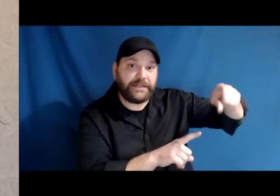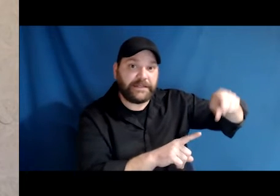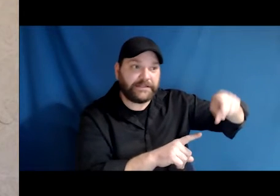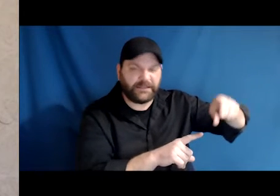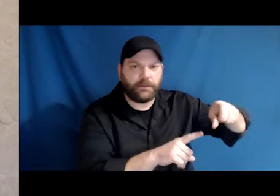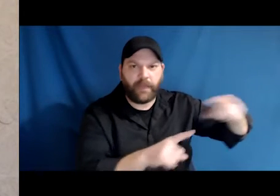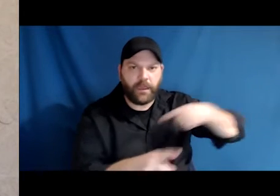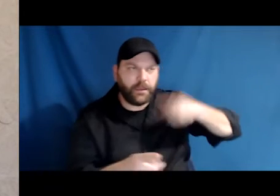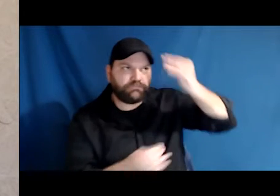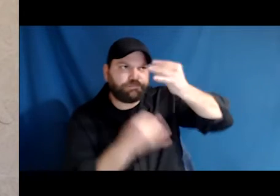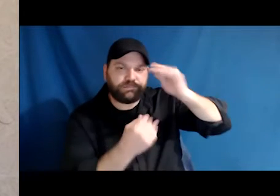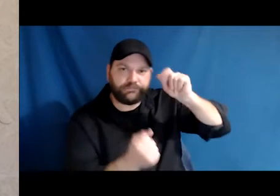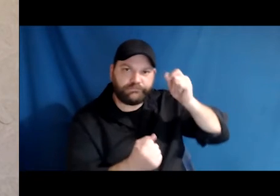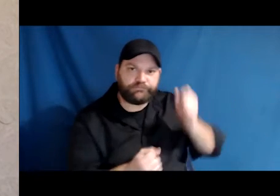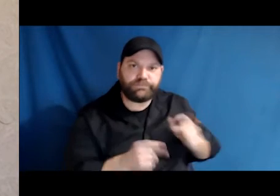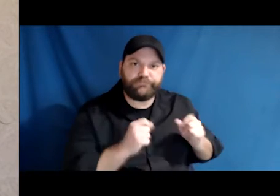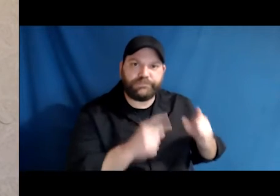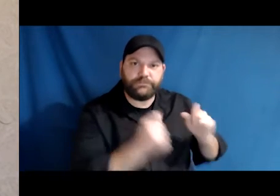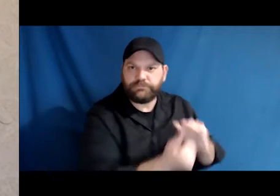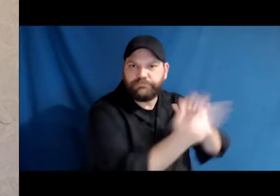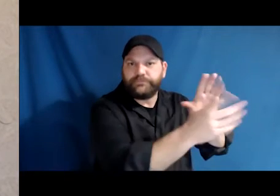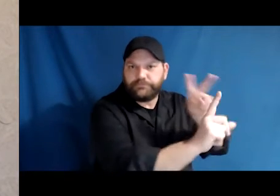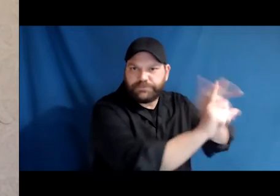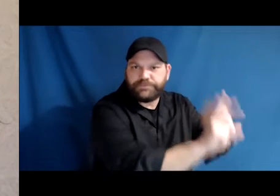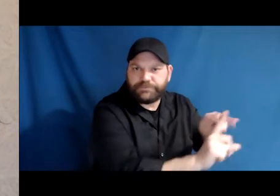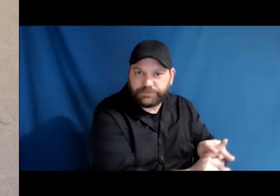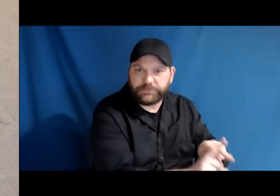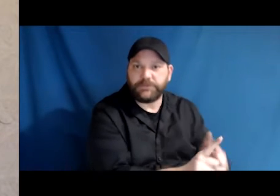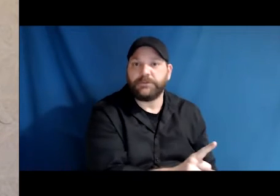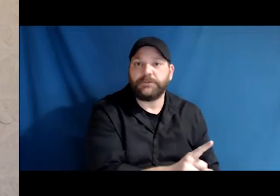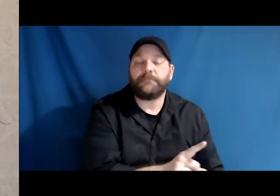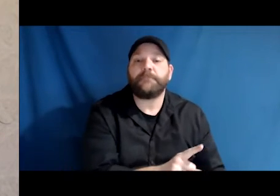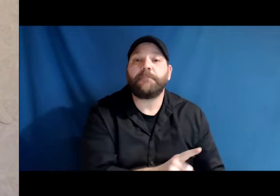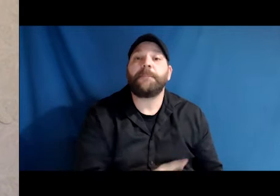Now under normal circumstances, this team works out of stock rooms to support the Division of